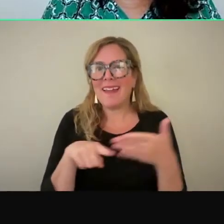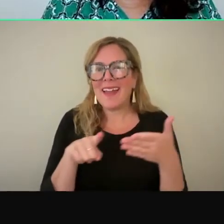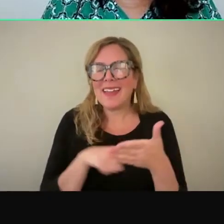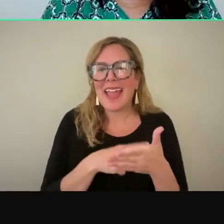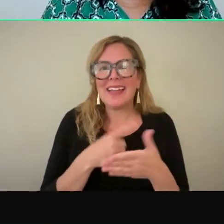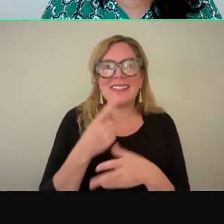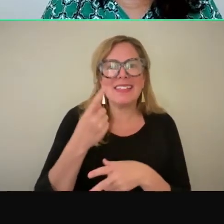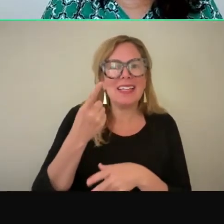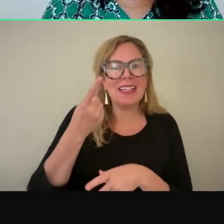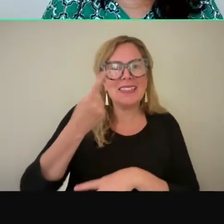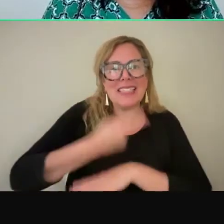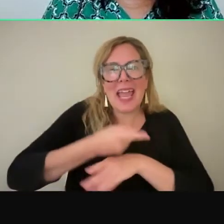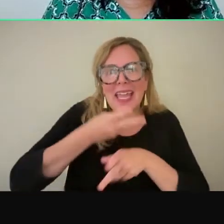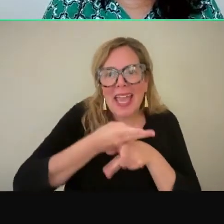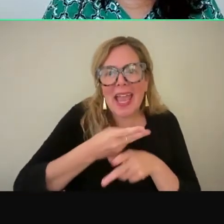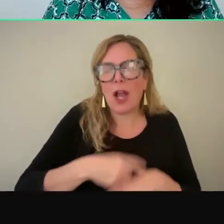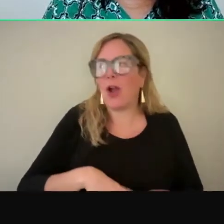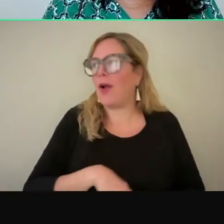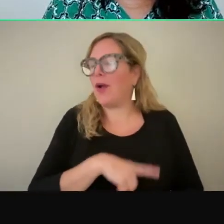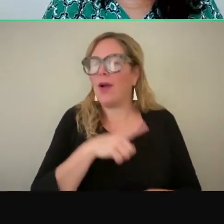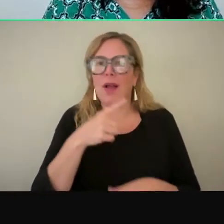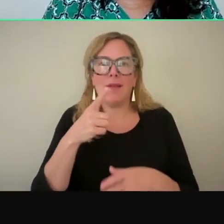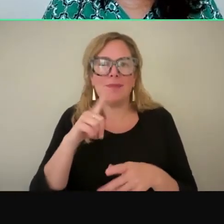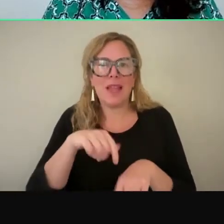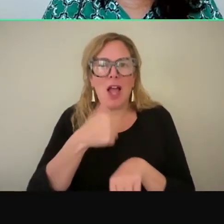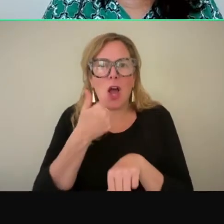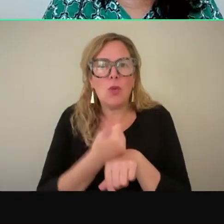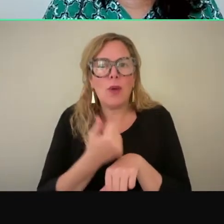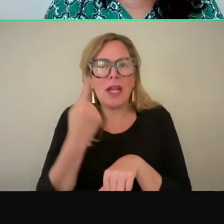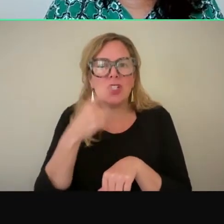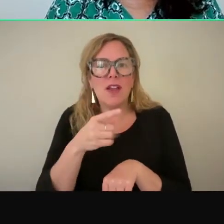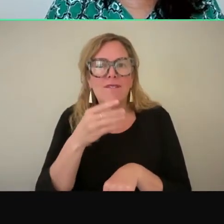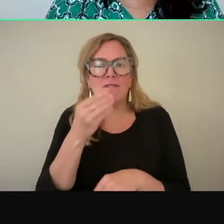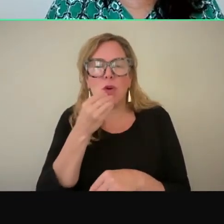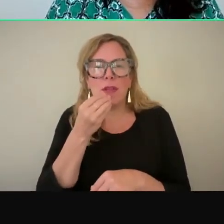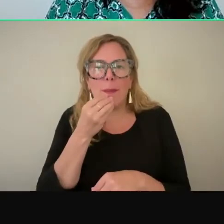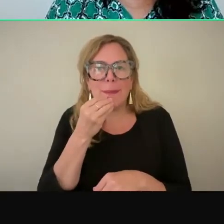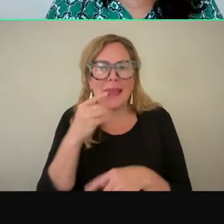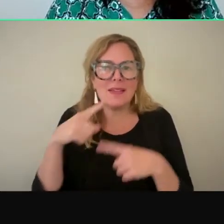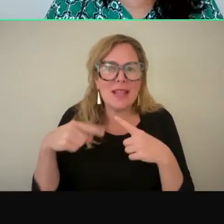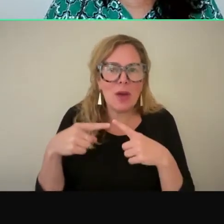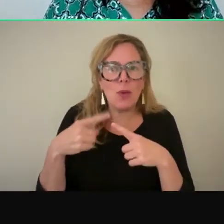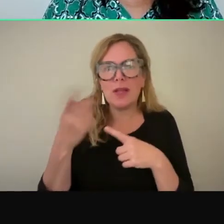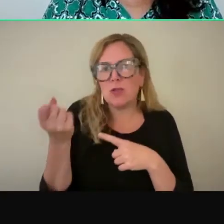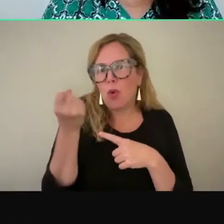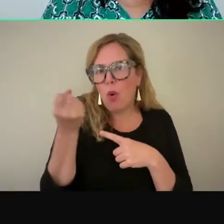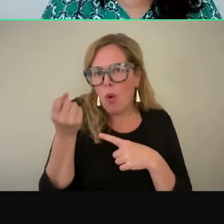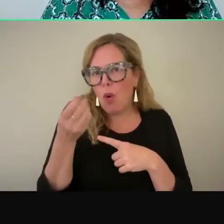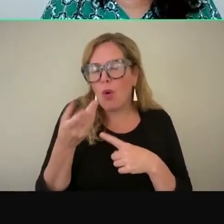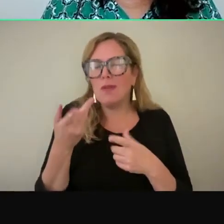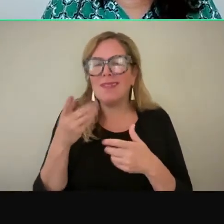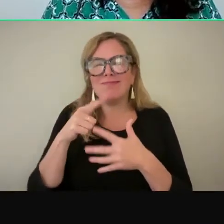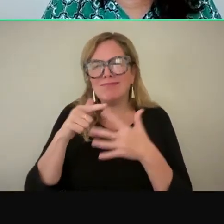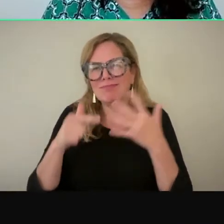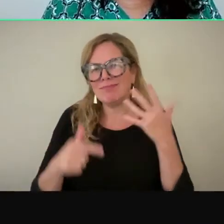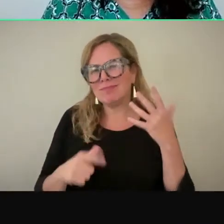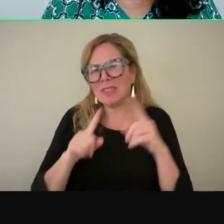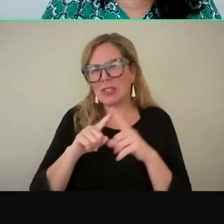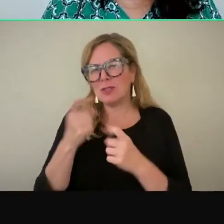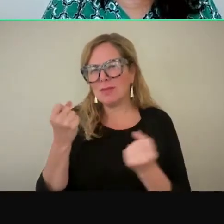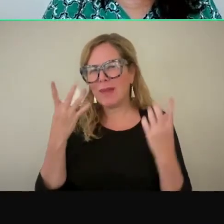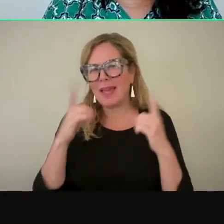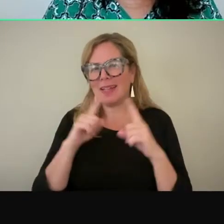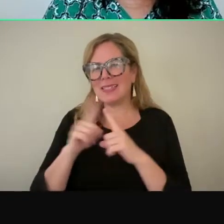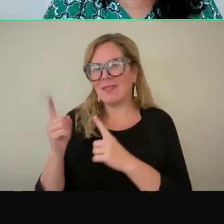arranging for the wheels on meals delivery to be on hold that day, etc. So, I have been doing